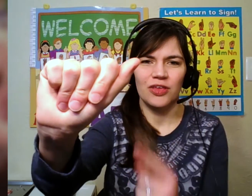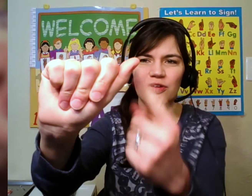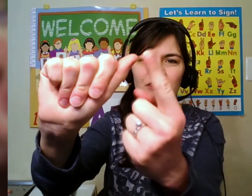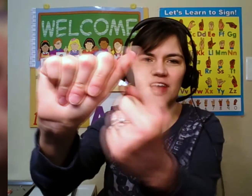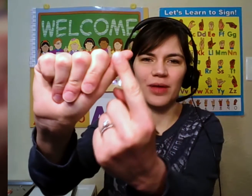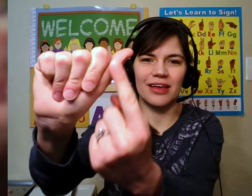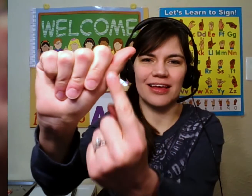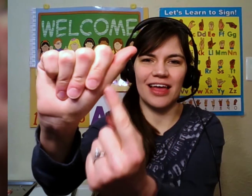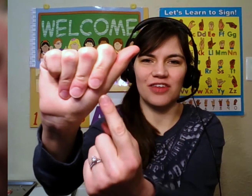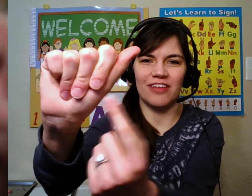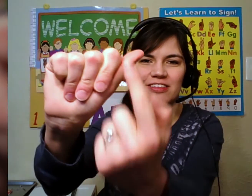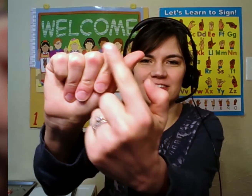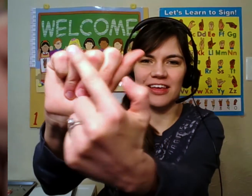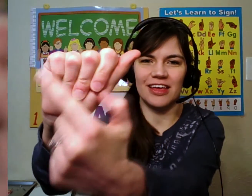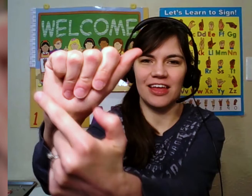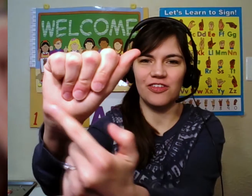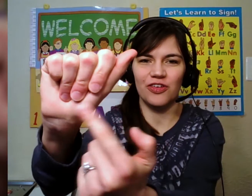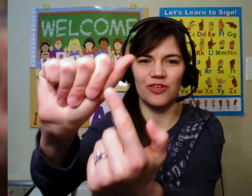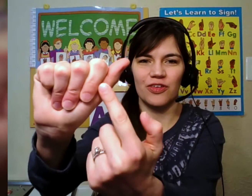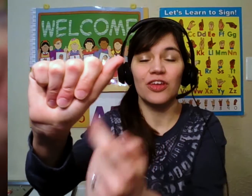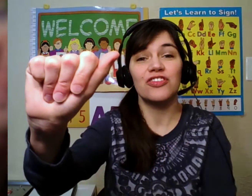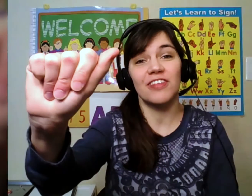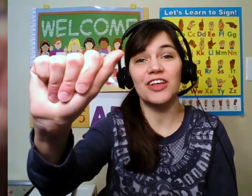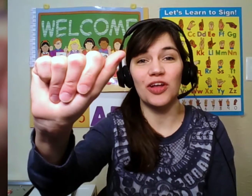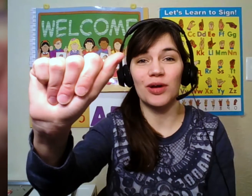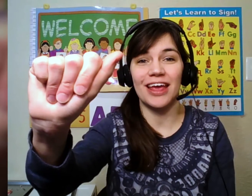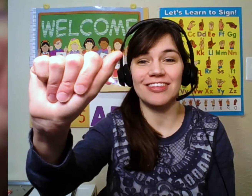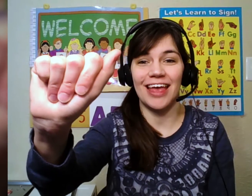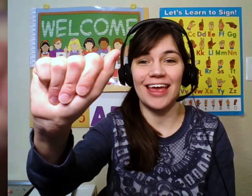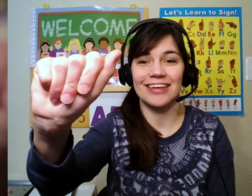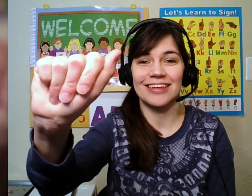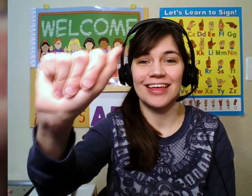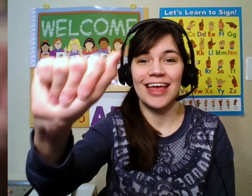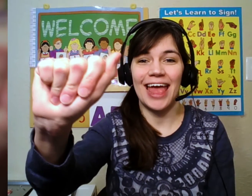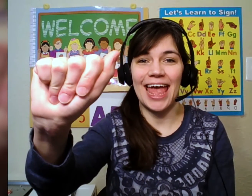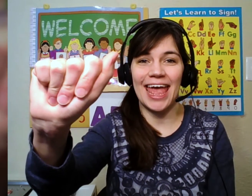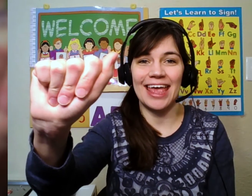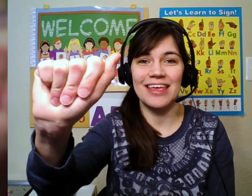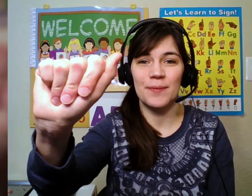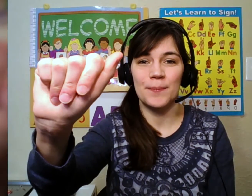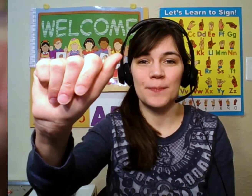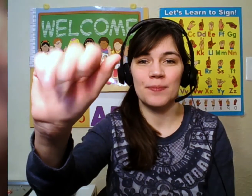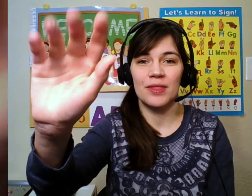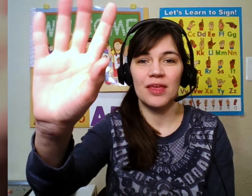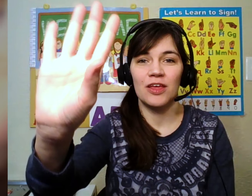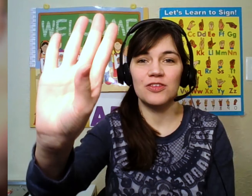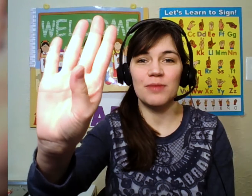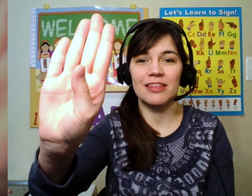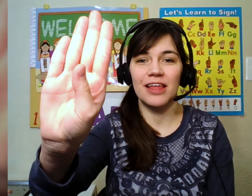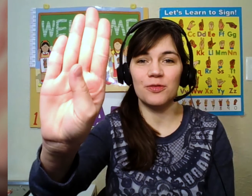notice how it kind of has a stick and a circle just like a lowercase a. A. To make